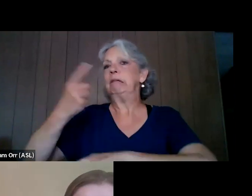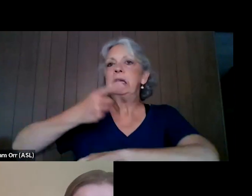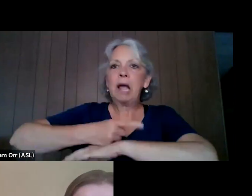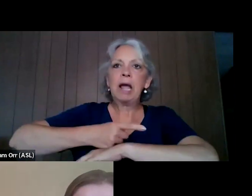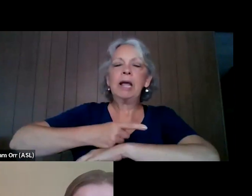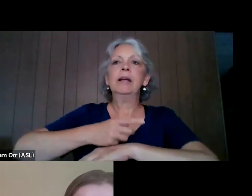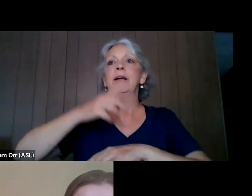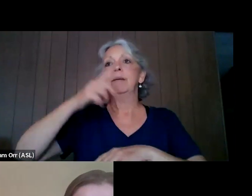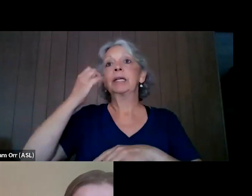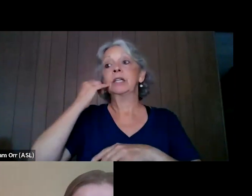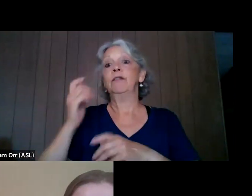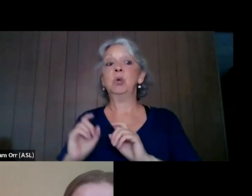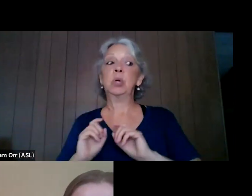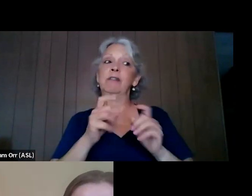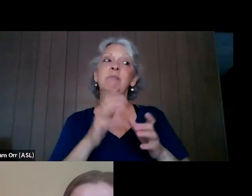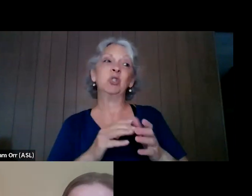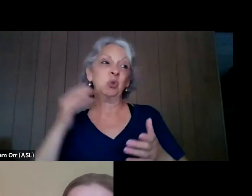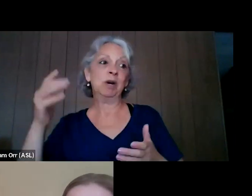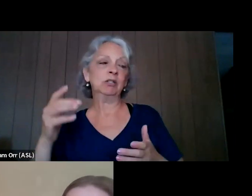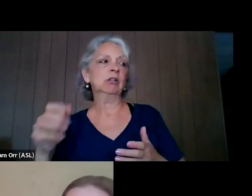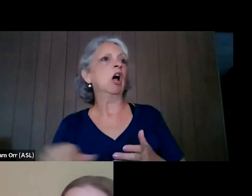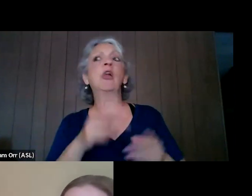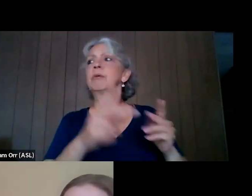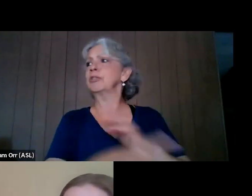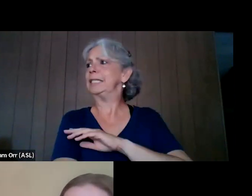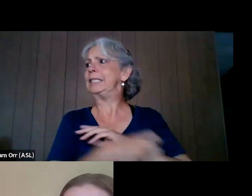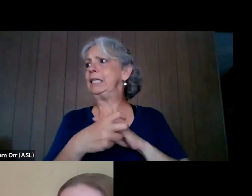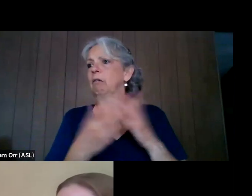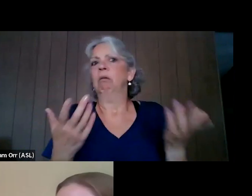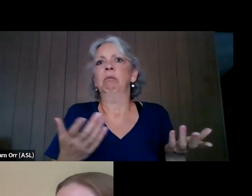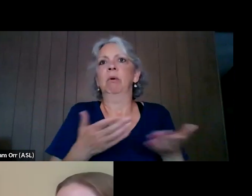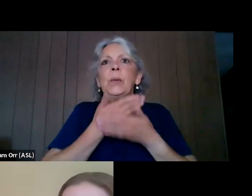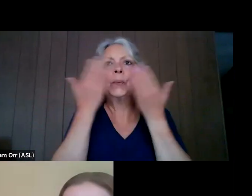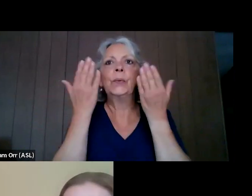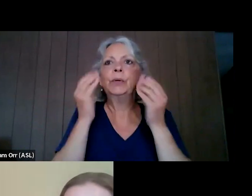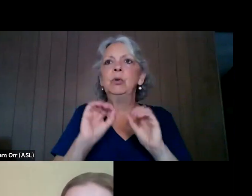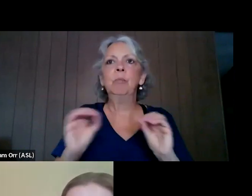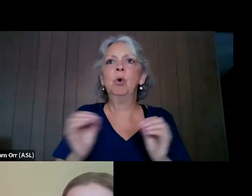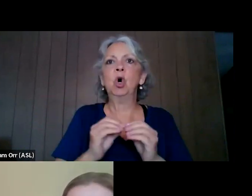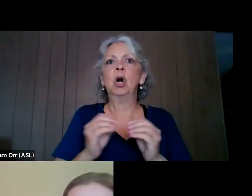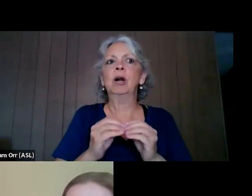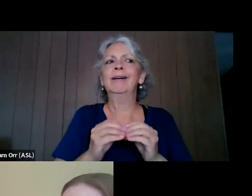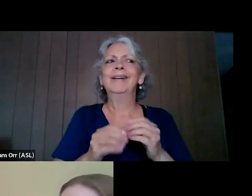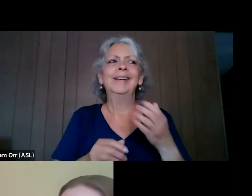because if you give them too much, somebody might steal it, and then they don't have it, and then it's just thrown away or whatever.